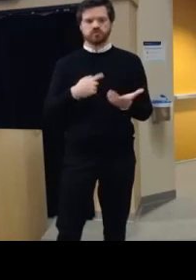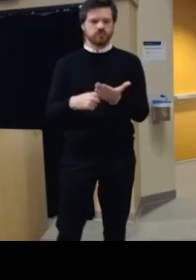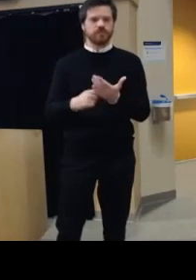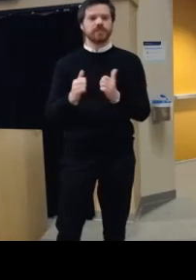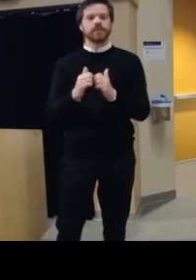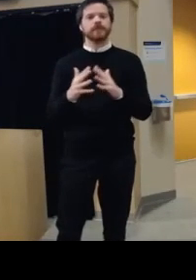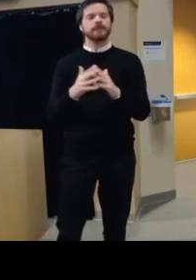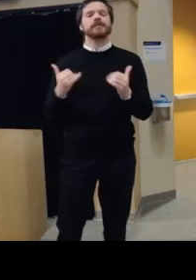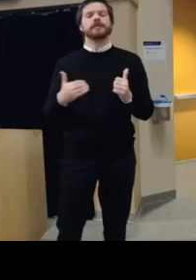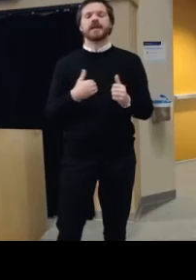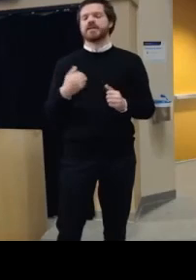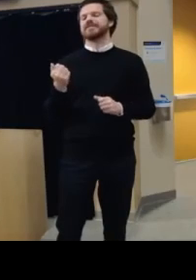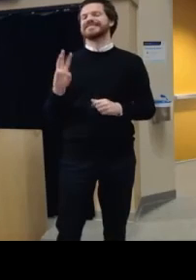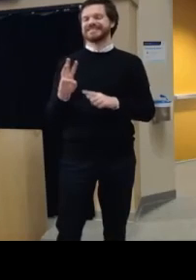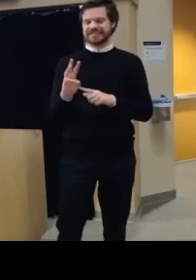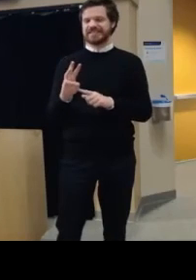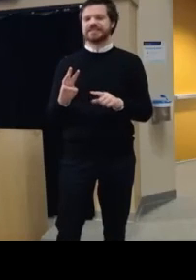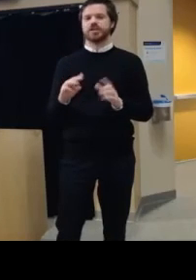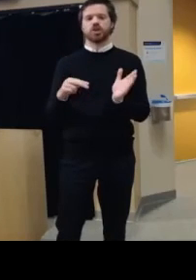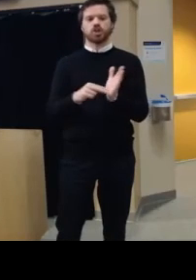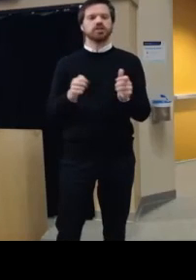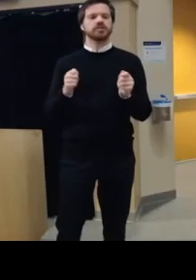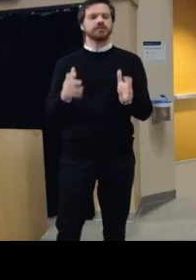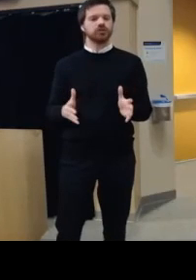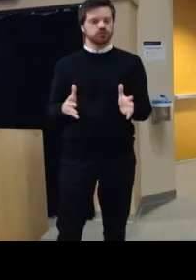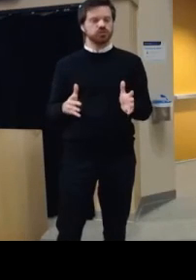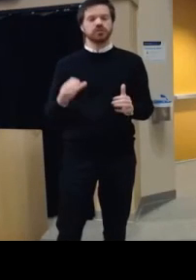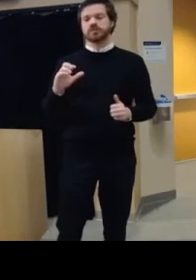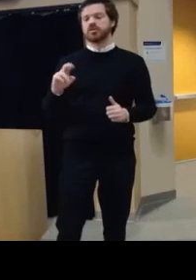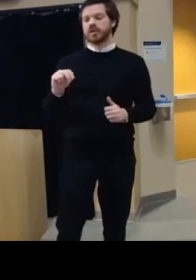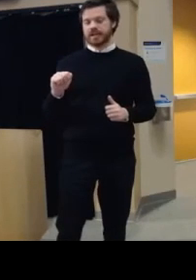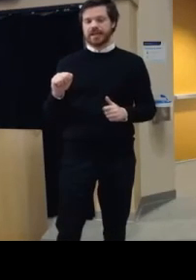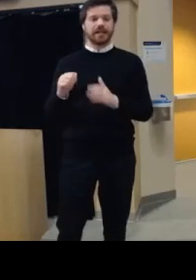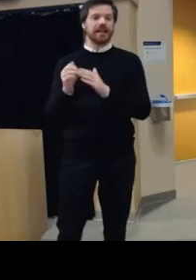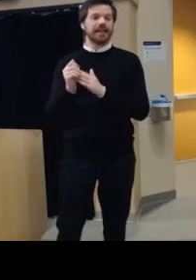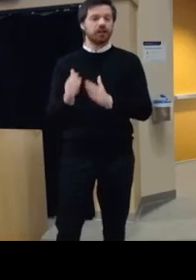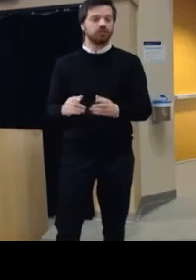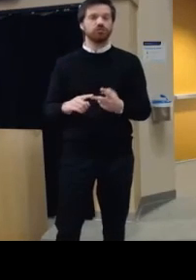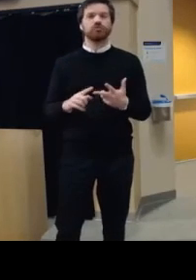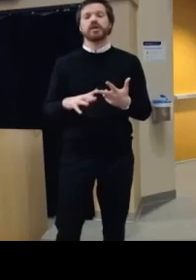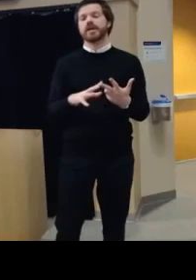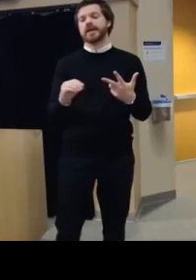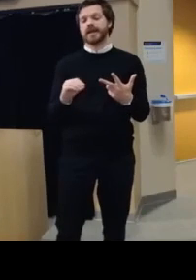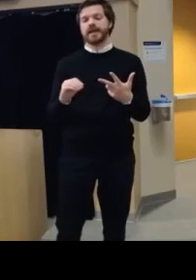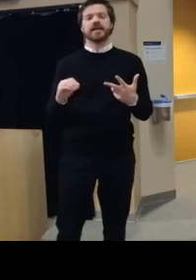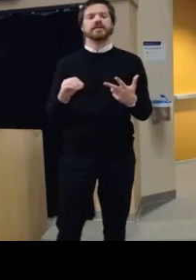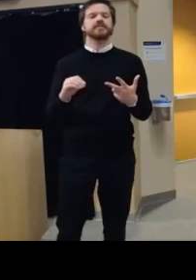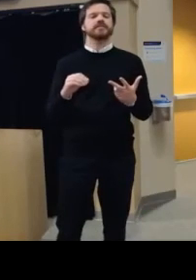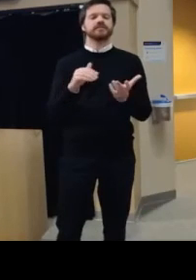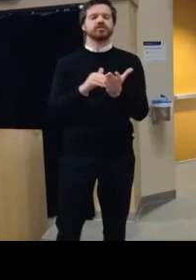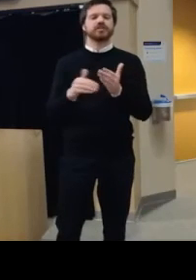now there are 16 uh nurse managers um CRNA leaders um and uh physician leaders in the periop space